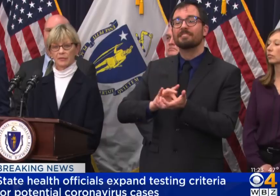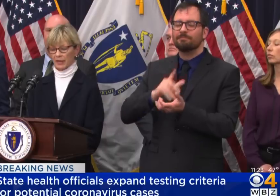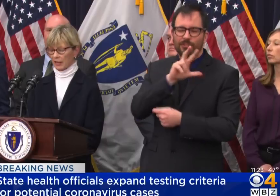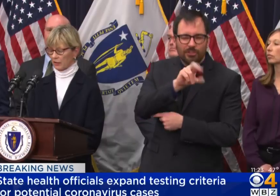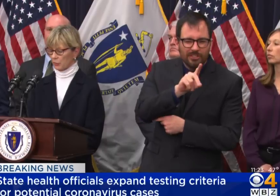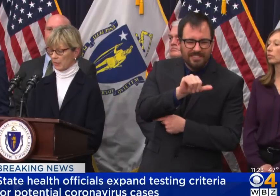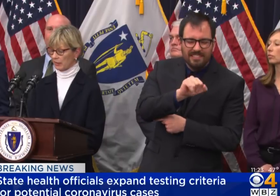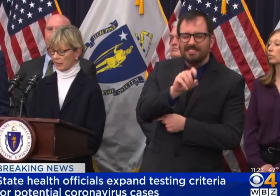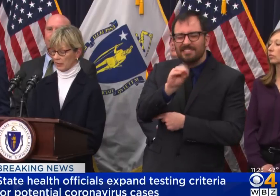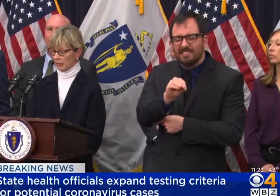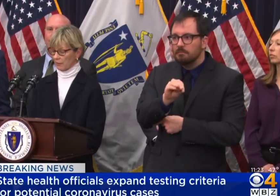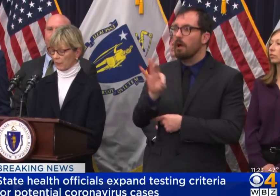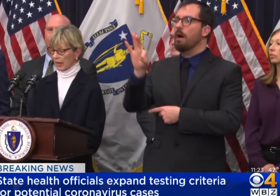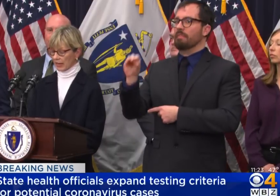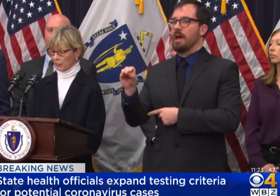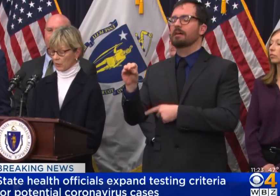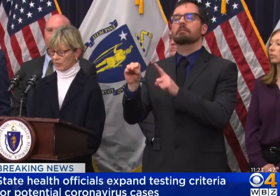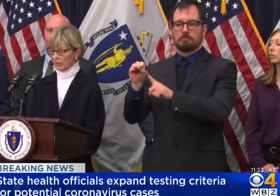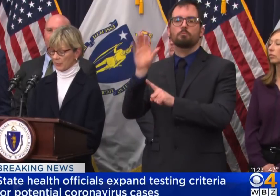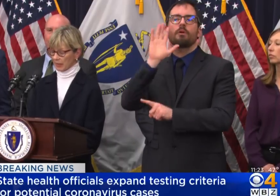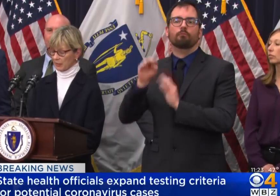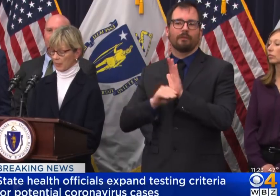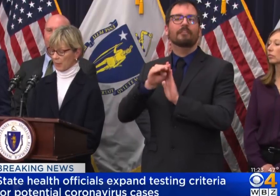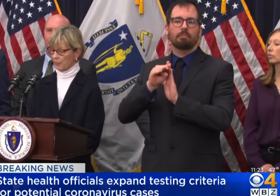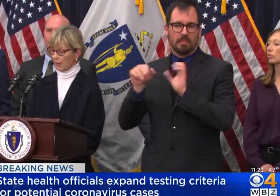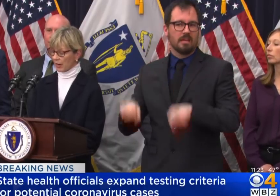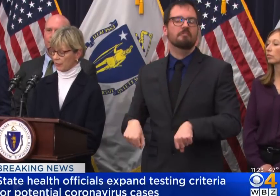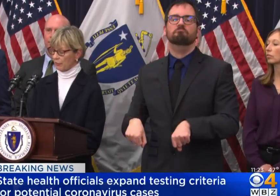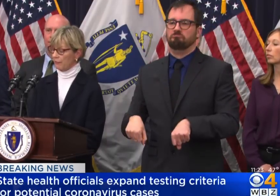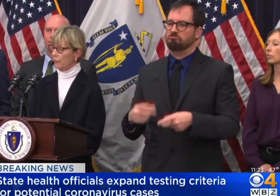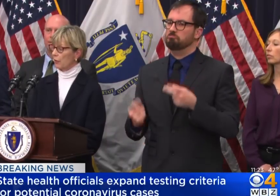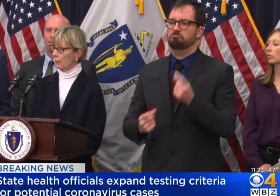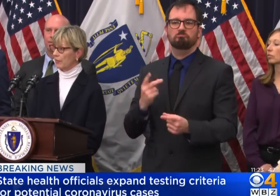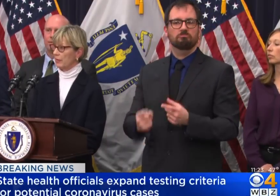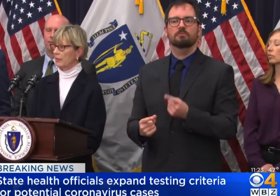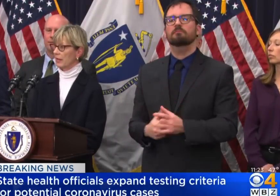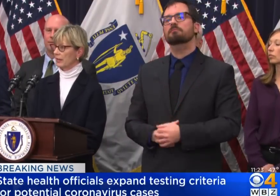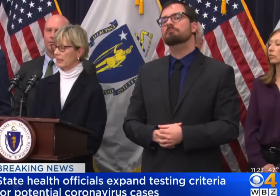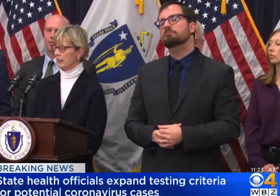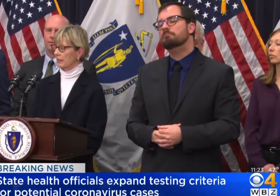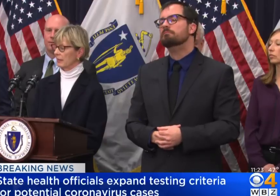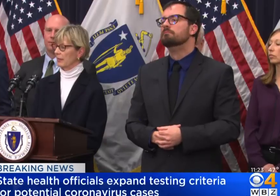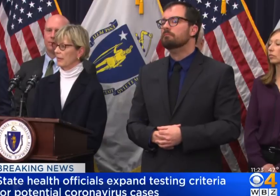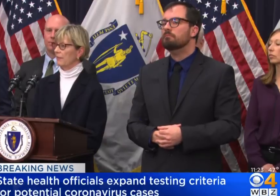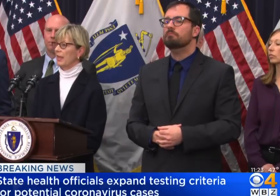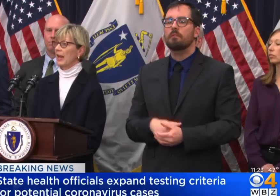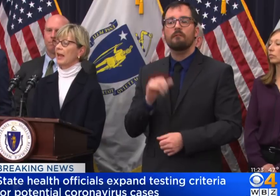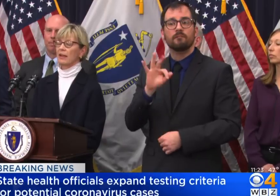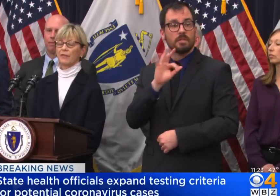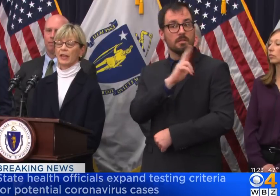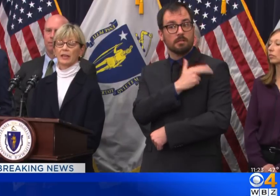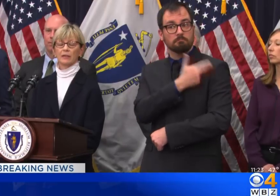PRESCRIPTIONS AND EARLY REFILLS FOR EVERYONE ON MASS HEALTH COVERAGE. WE ARE EXPANDING HOSPITAL